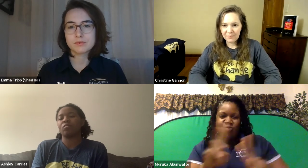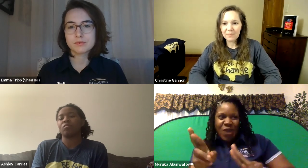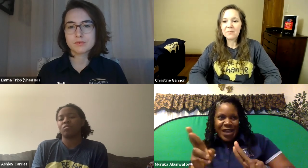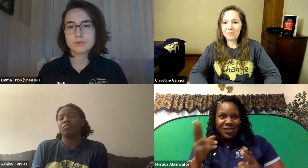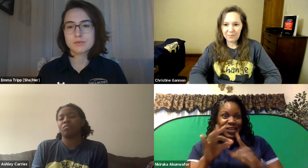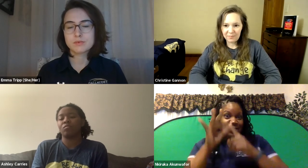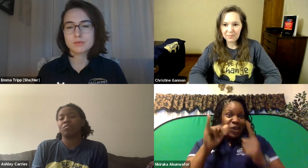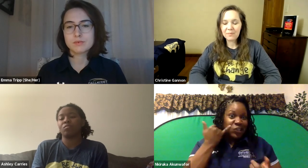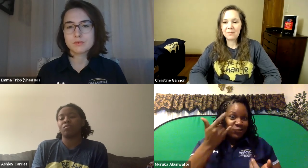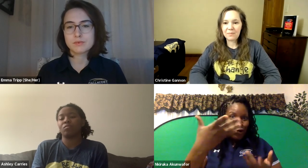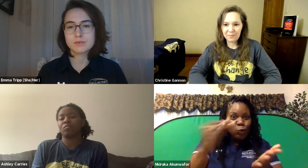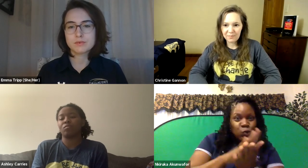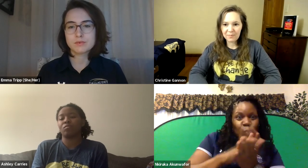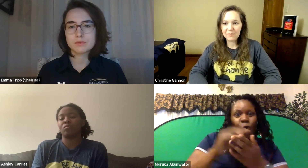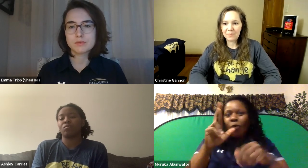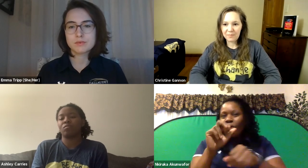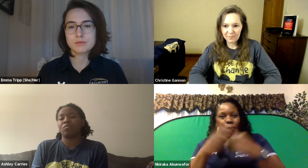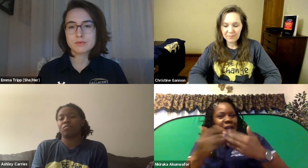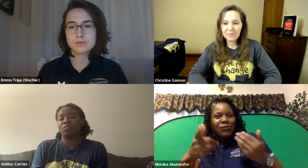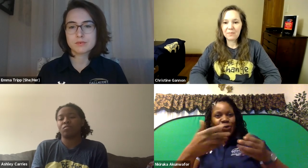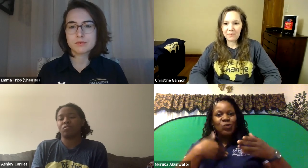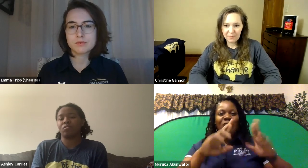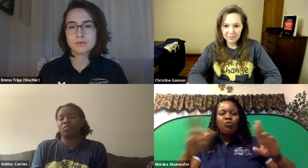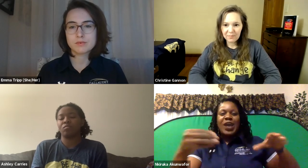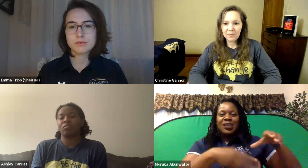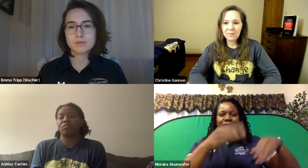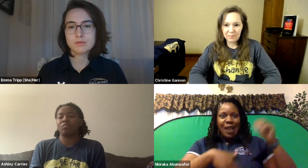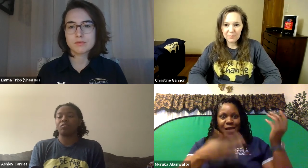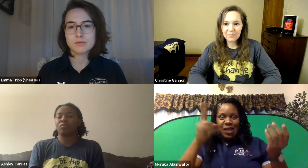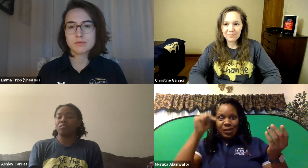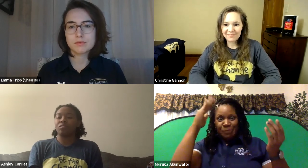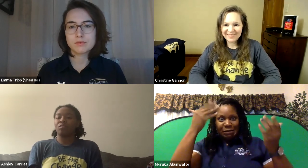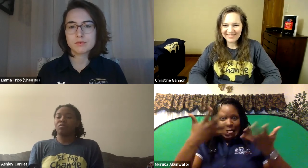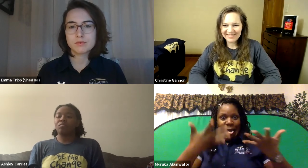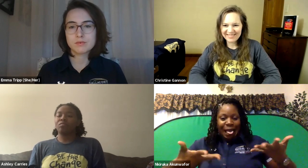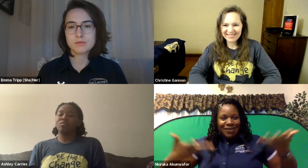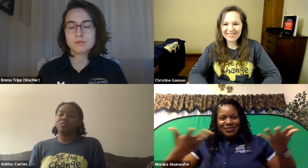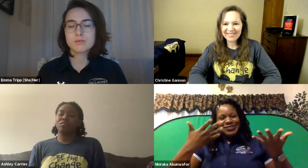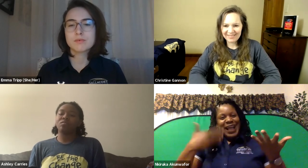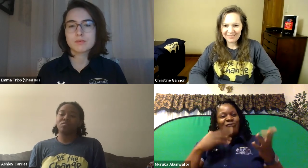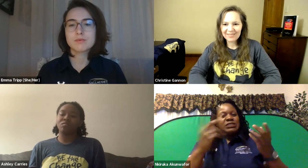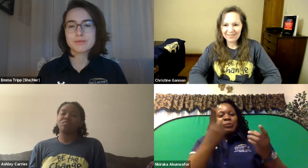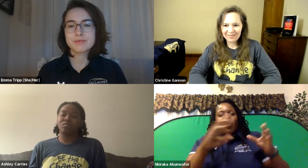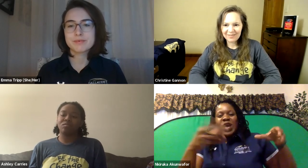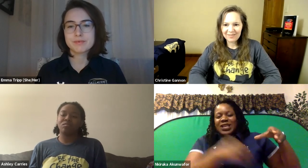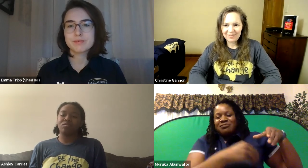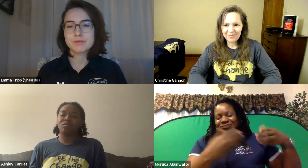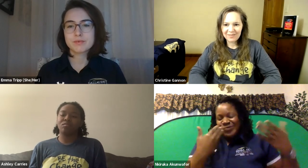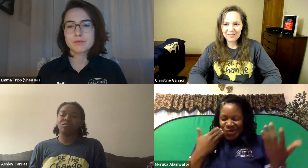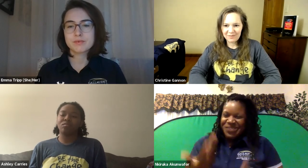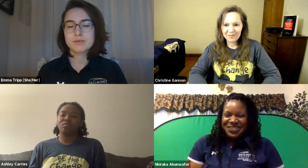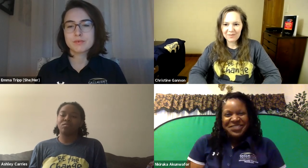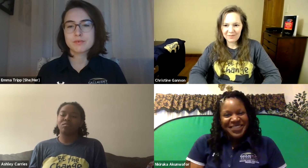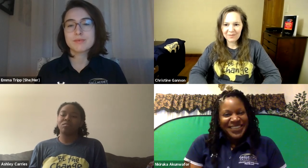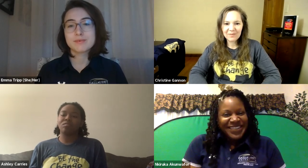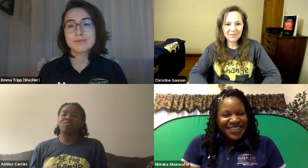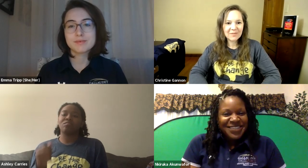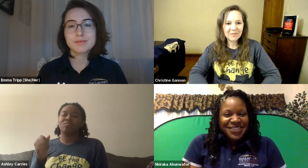Especially if you are working or going to school. You can put supplies in your bag.